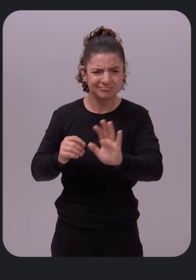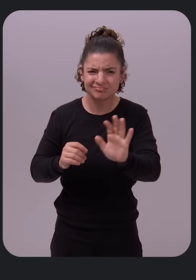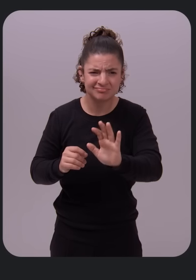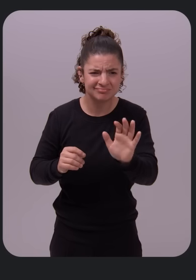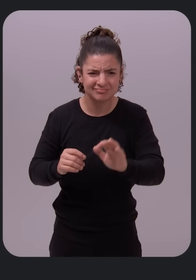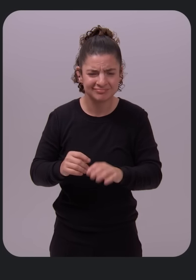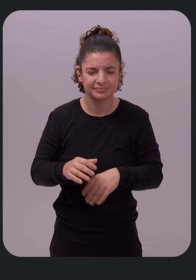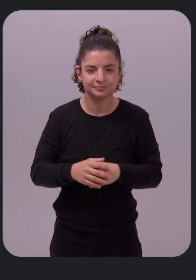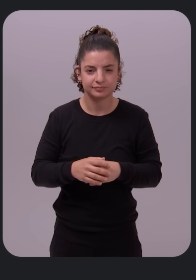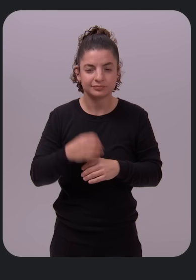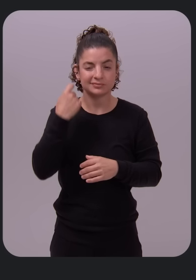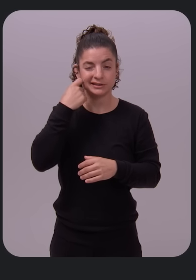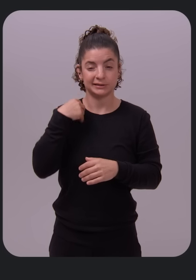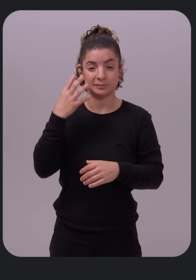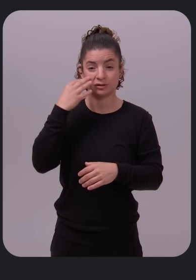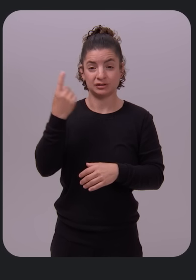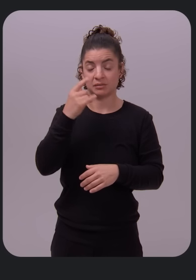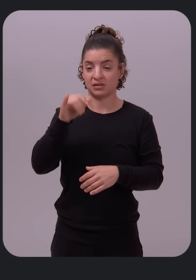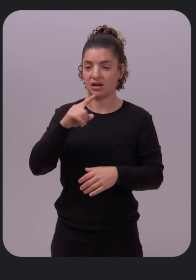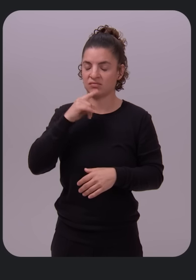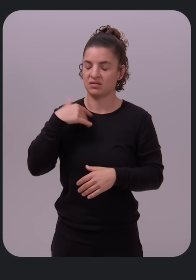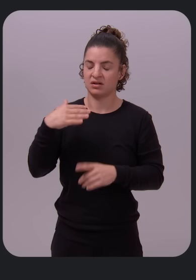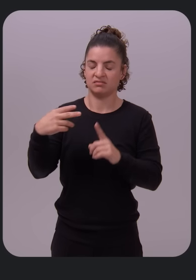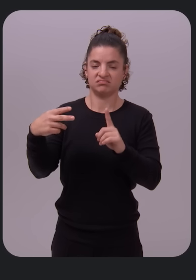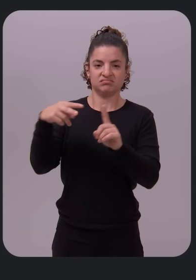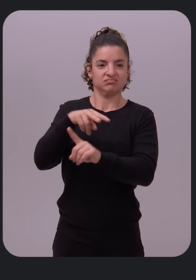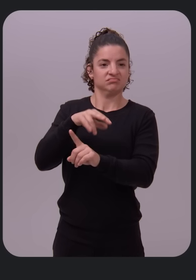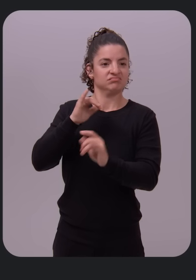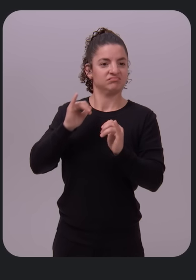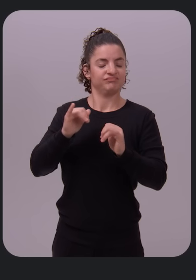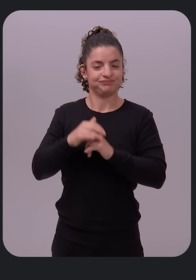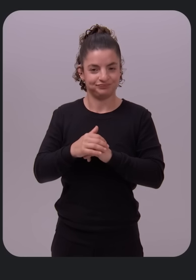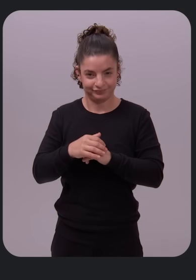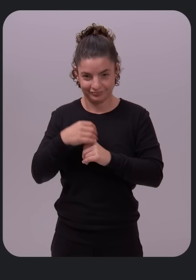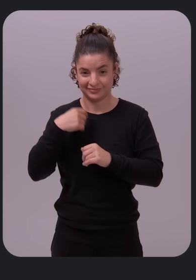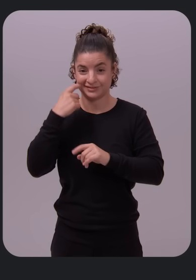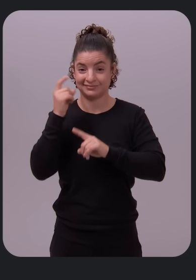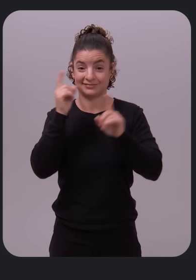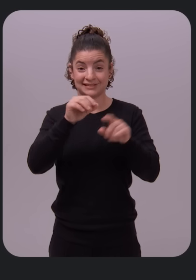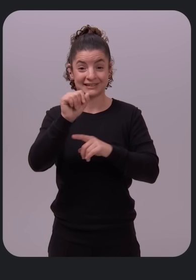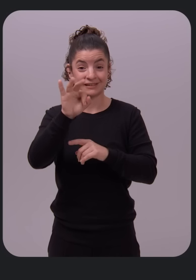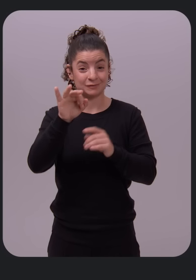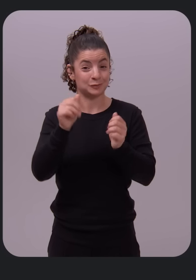and a recent experience brought that home for me. I was in San Francisco with my parents.